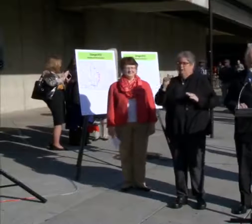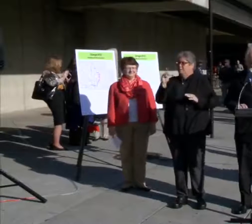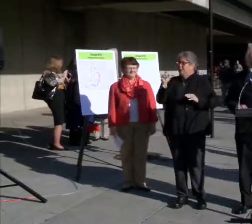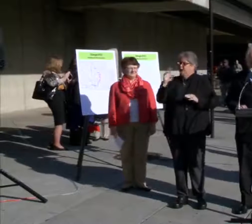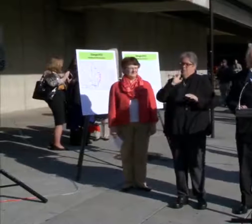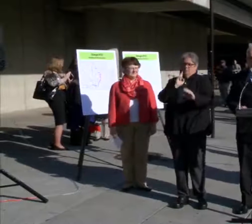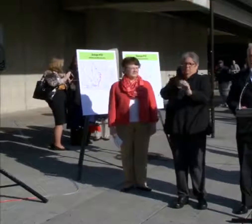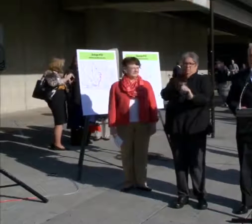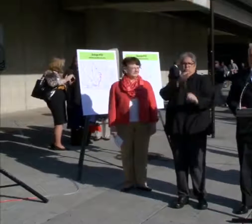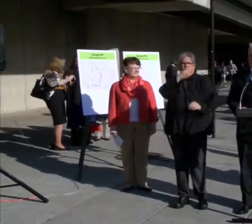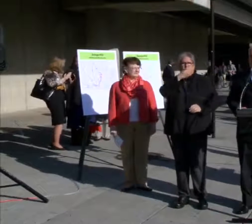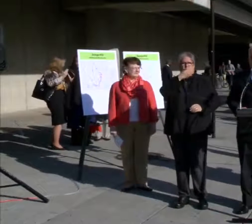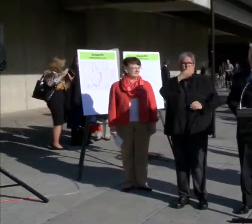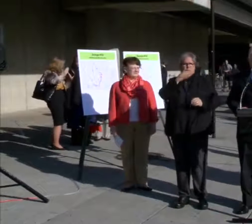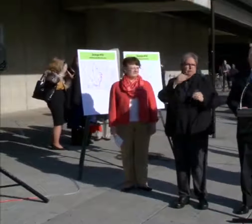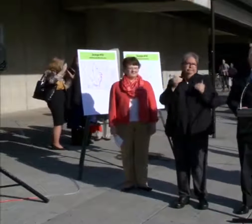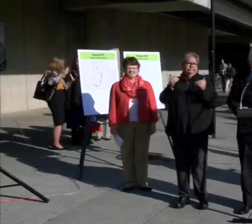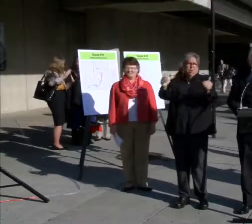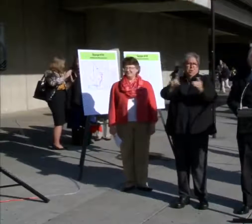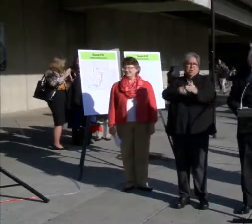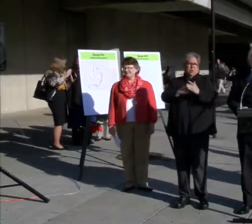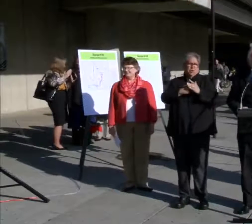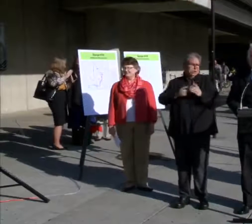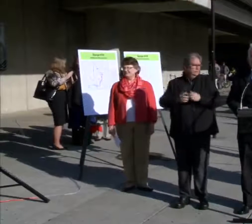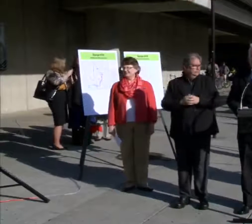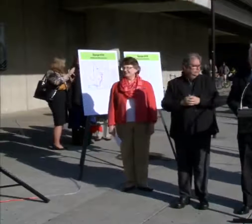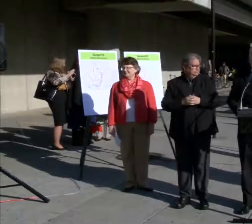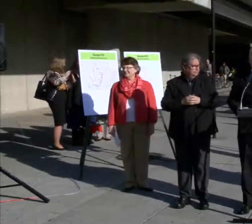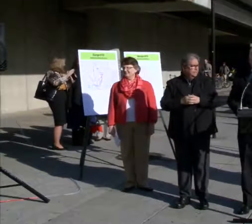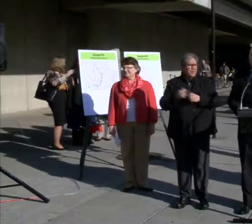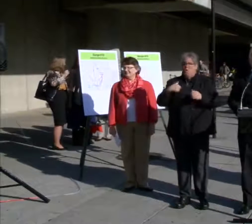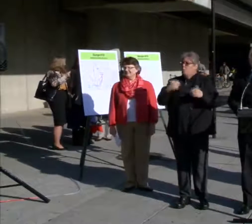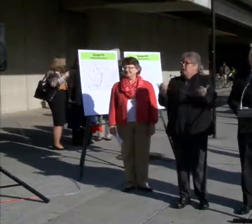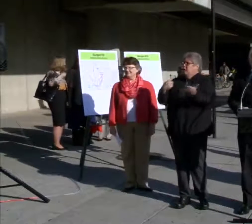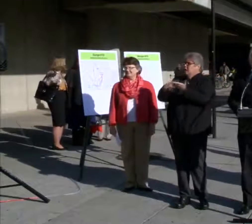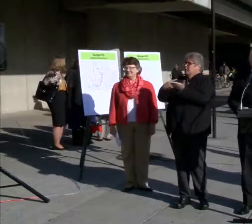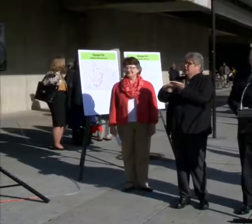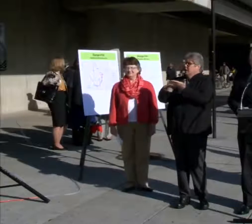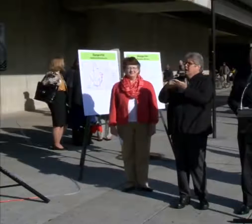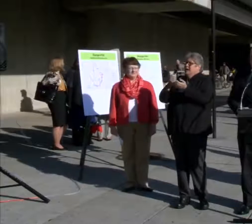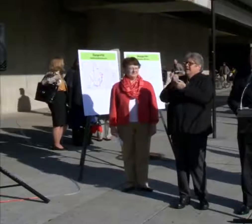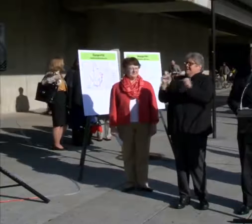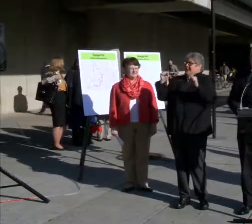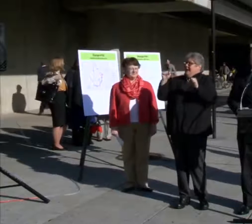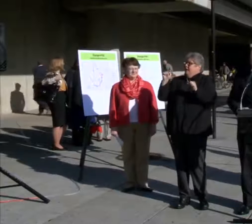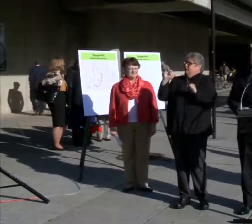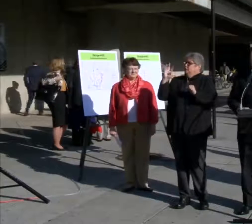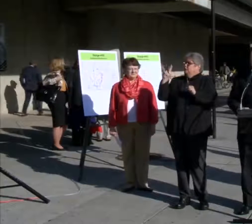SHE ASKED US TO START IF WE COULD. WE'RE HERE TO TALK ABOUT SAFE TRACK NUMBER 10 AND STARTS